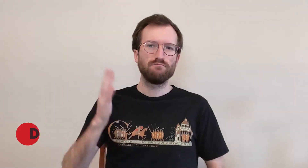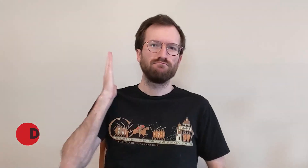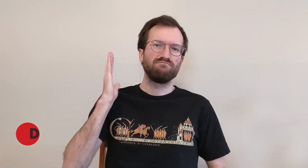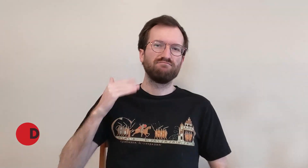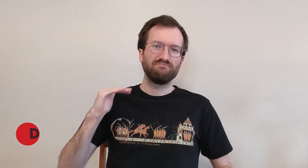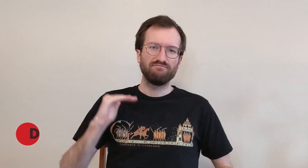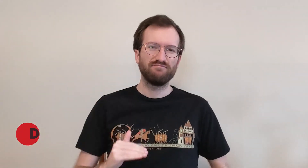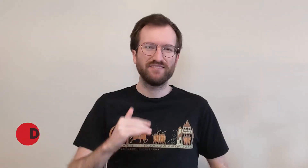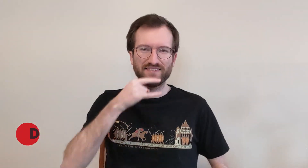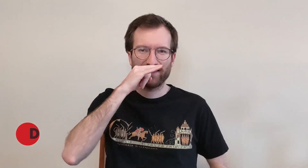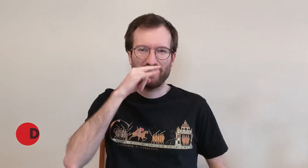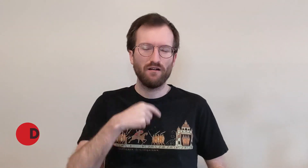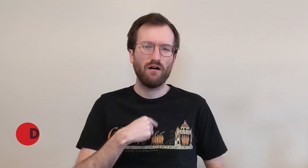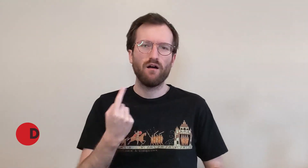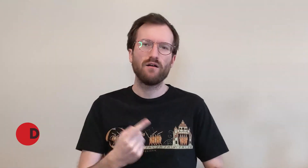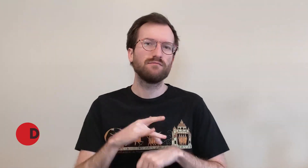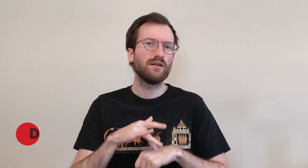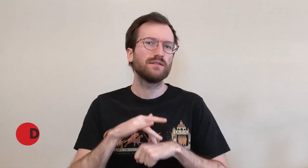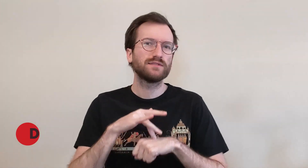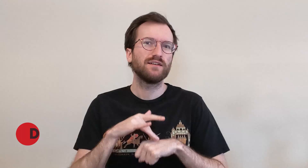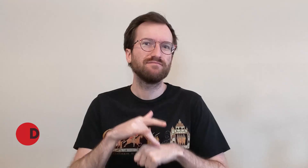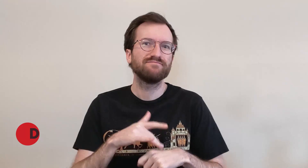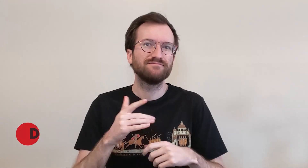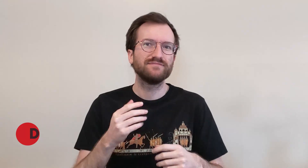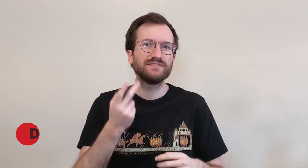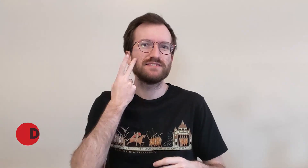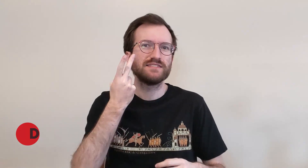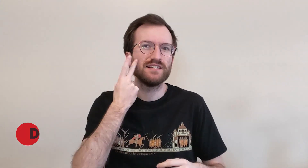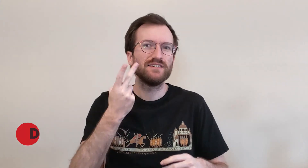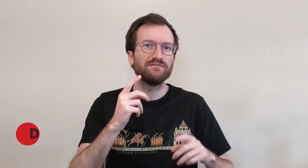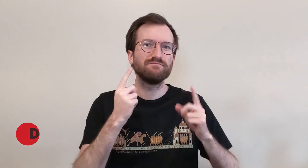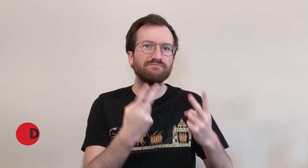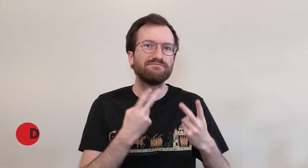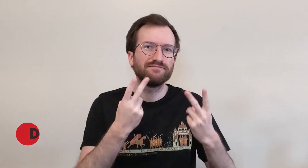When I was a little kid, I used to obsess over visiting